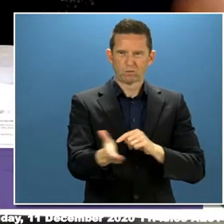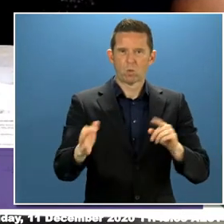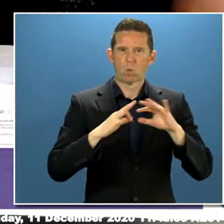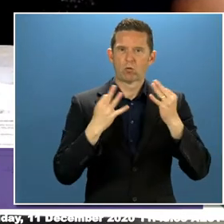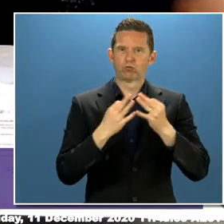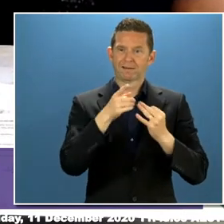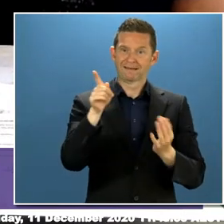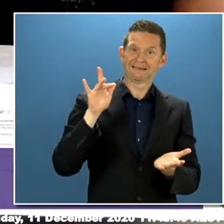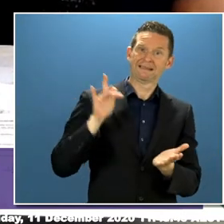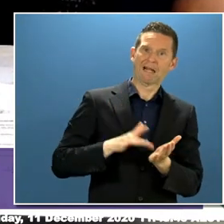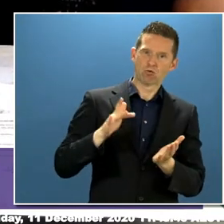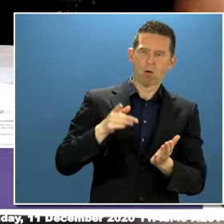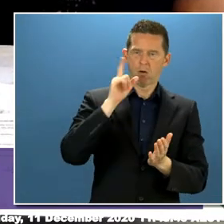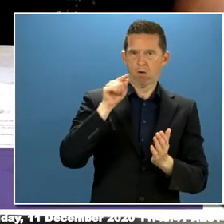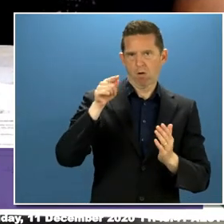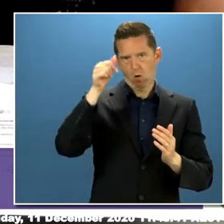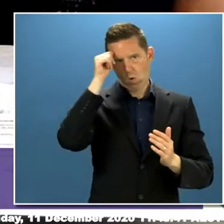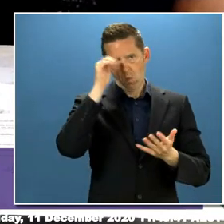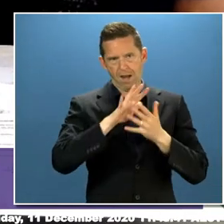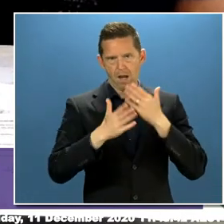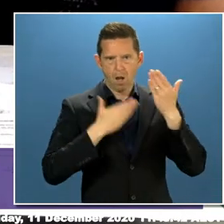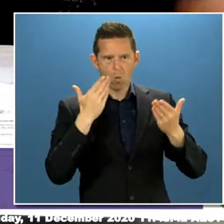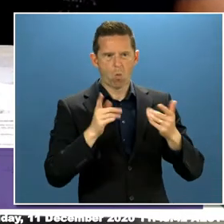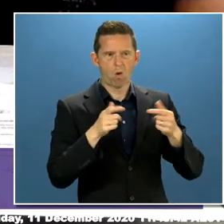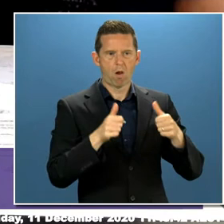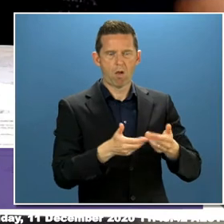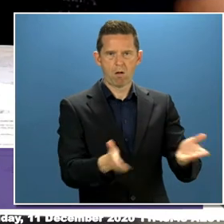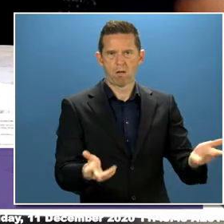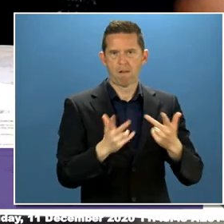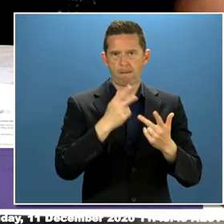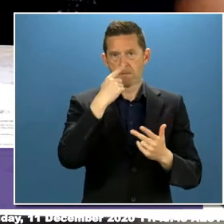They point a ship in the direction on a whole different way, whether it be